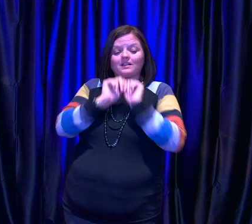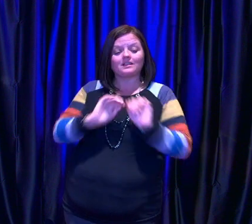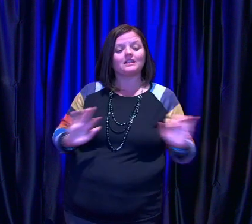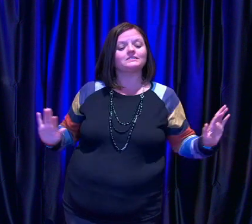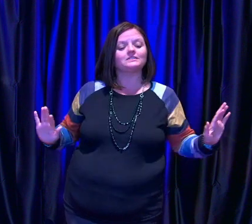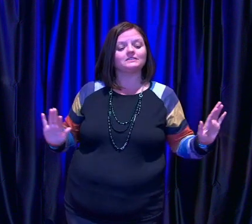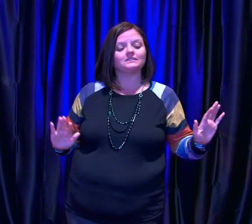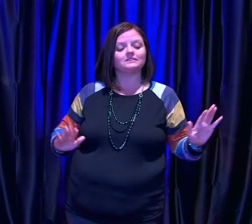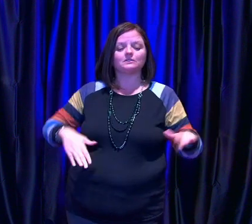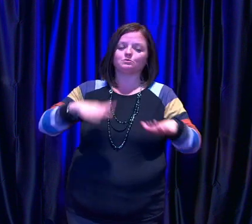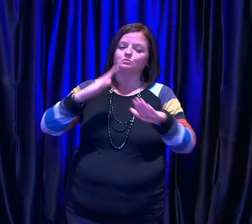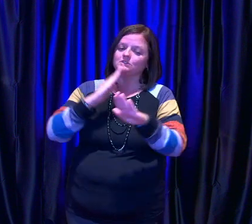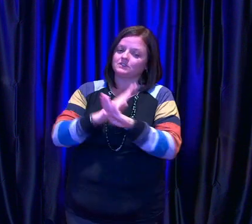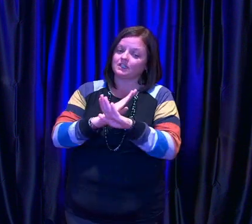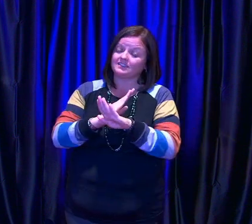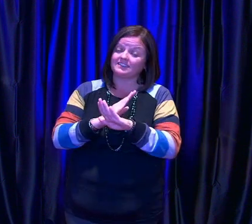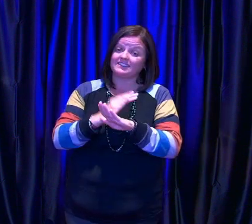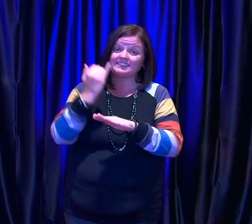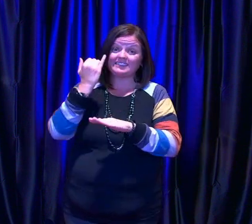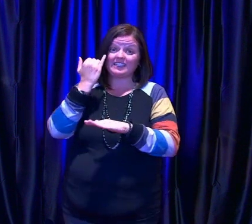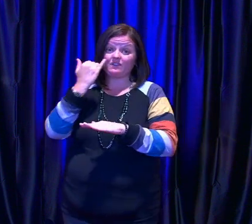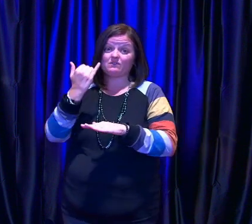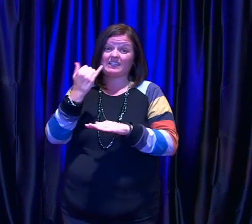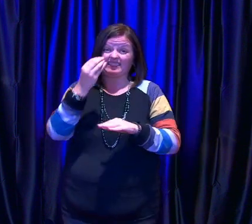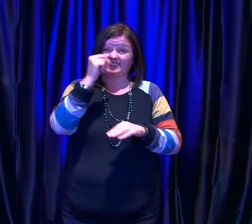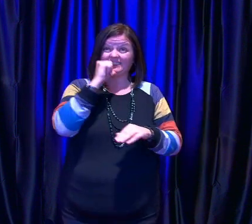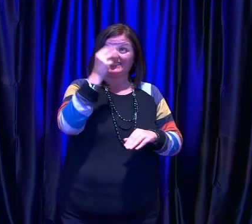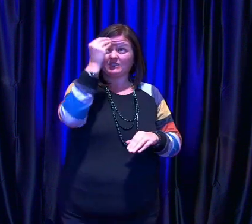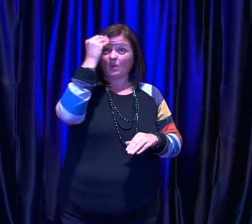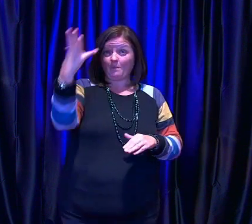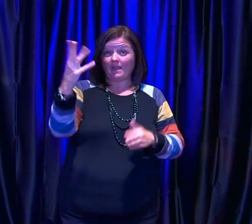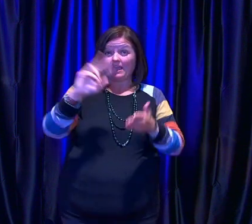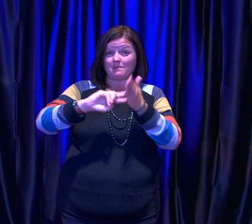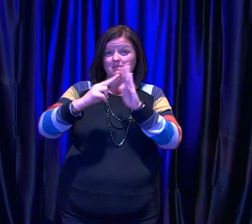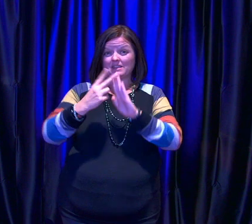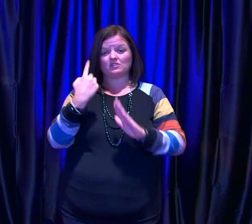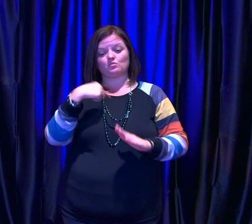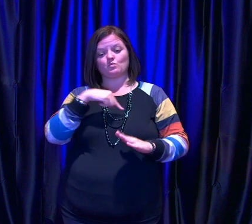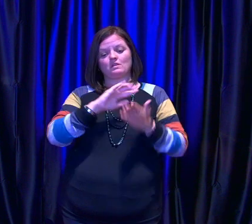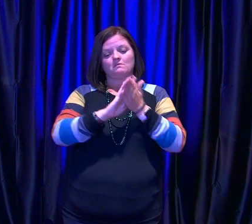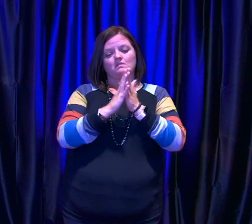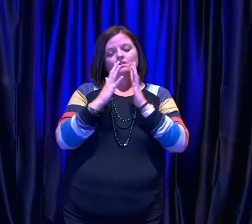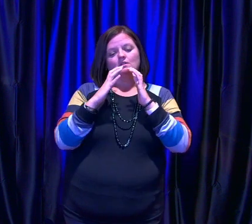protection when we disobey we find ourselves broken